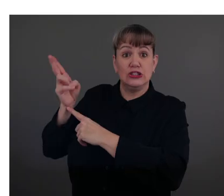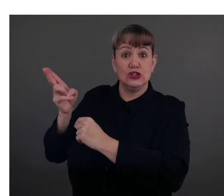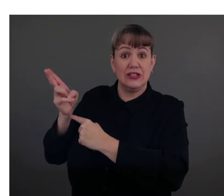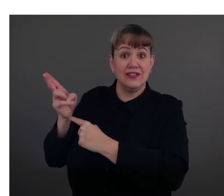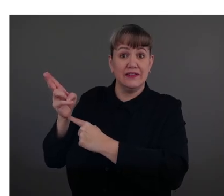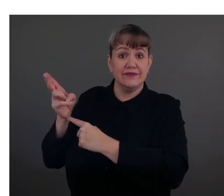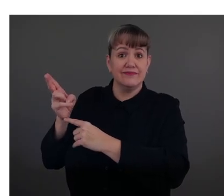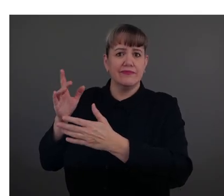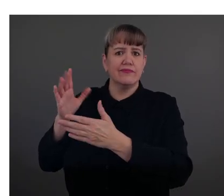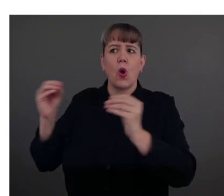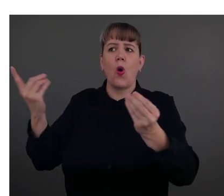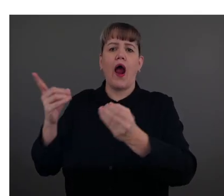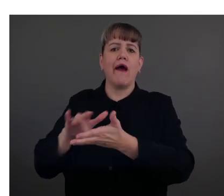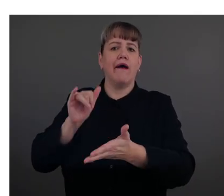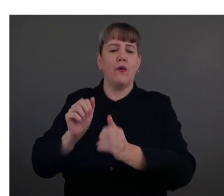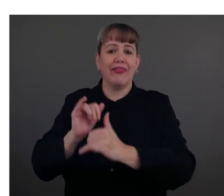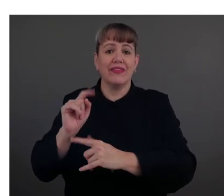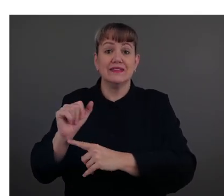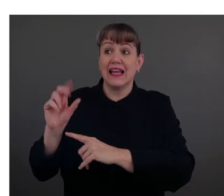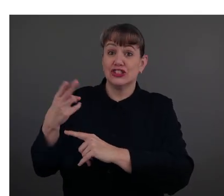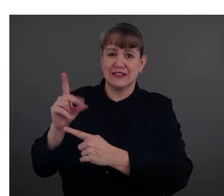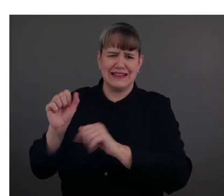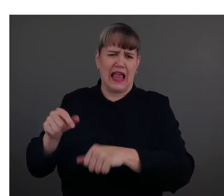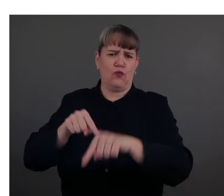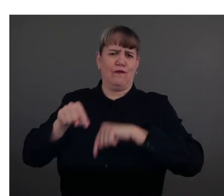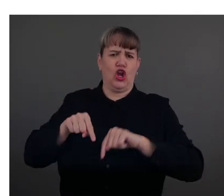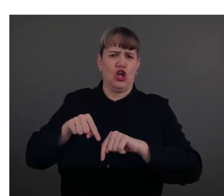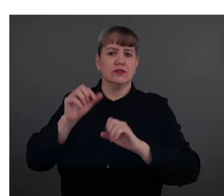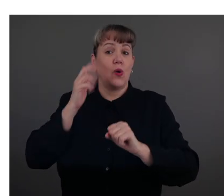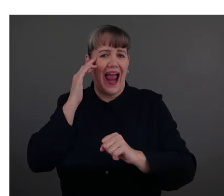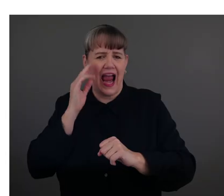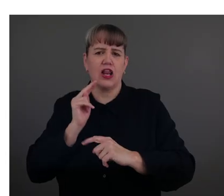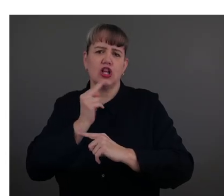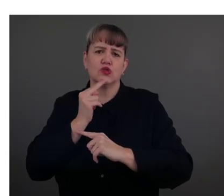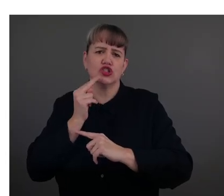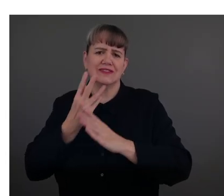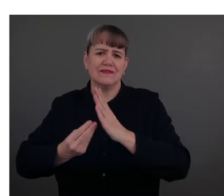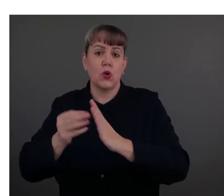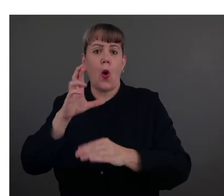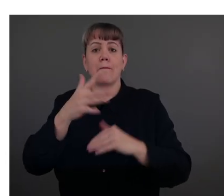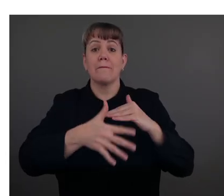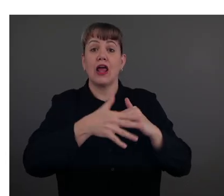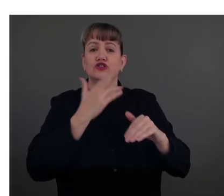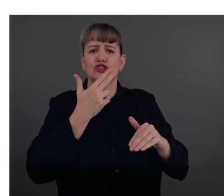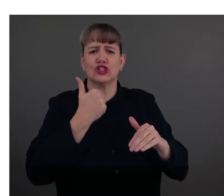ADHD can be reversed. It's nutritional deficiency and or a blood sugar issue. Omega-3, I took away